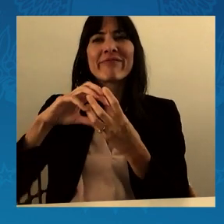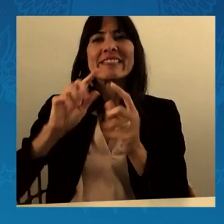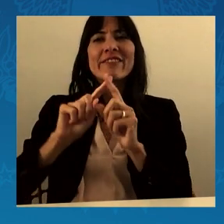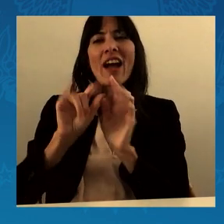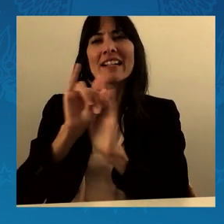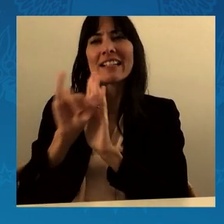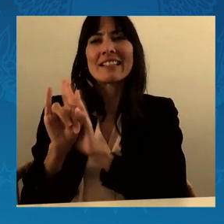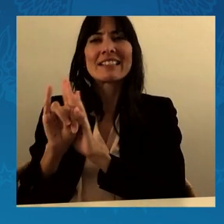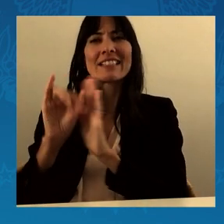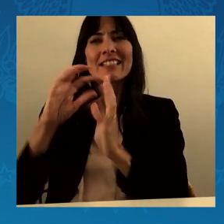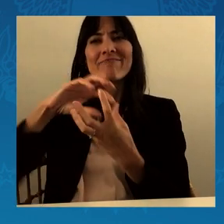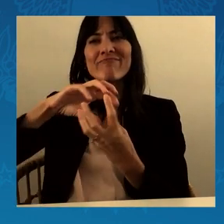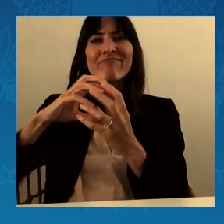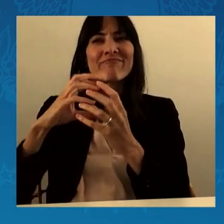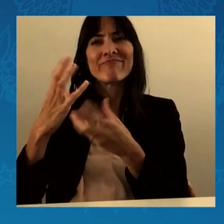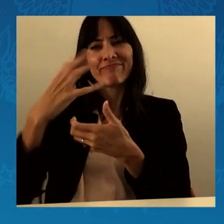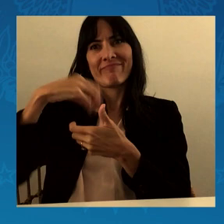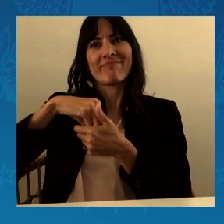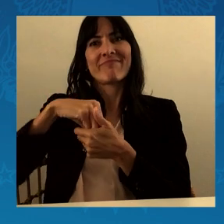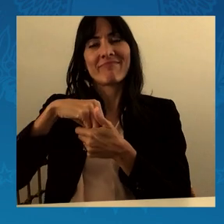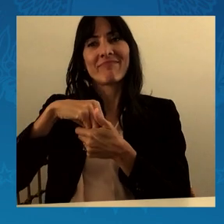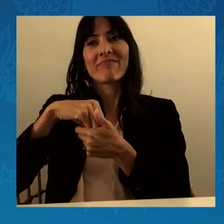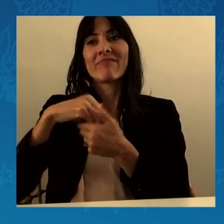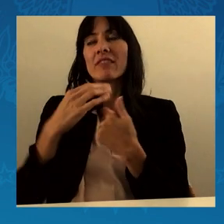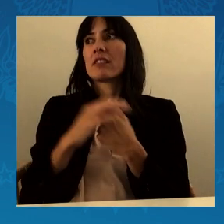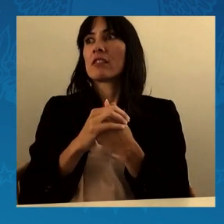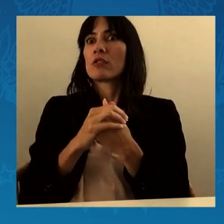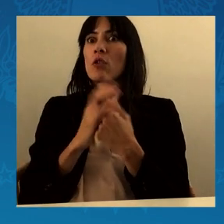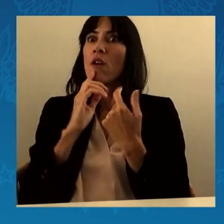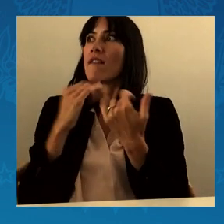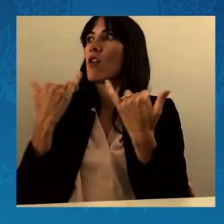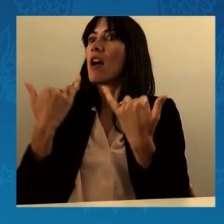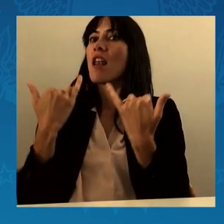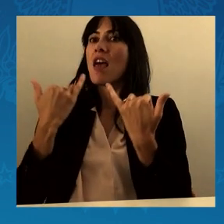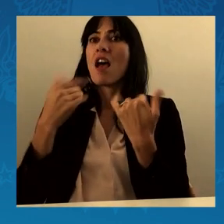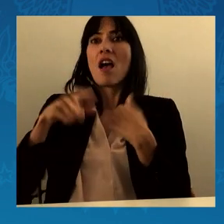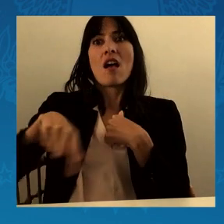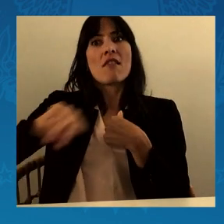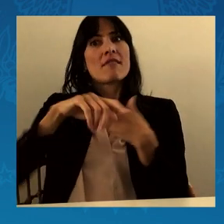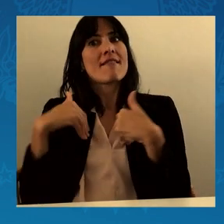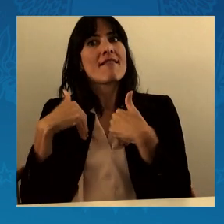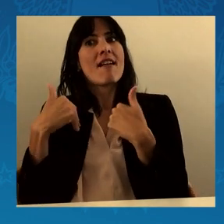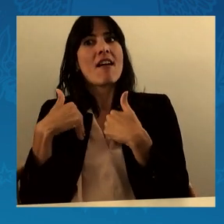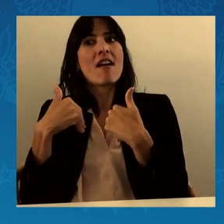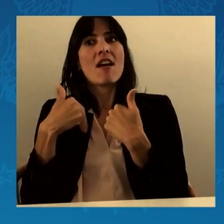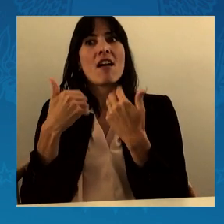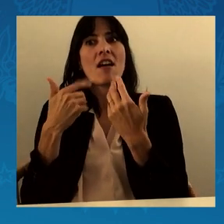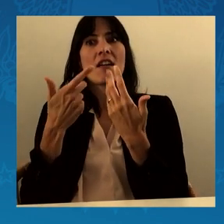especially in this age of your life and development, is an environment that says to all of those things